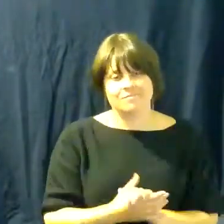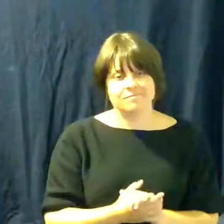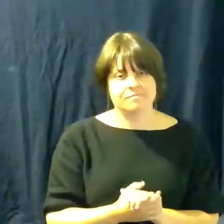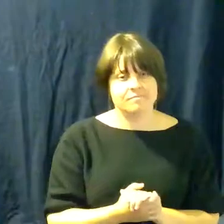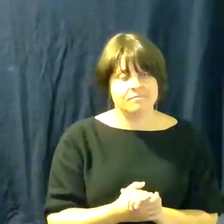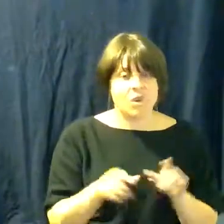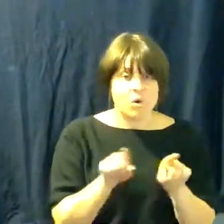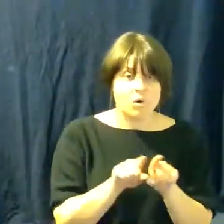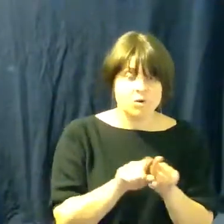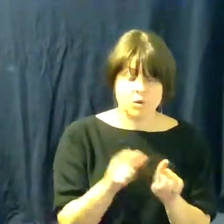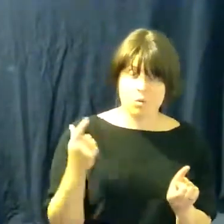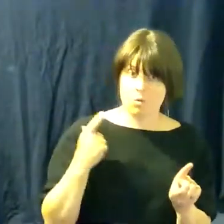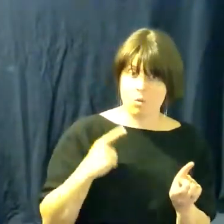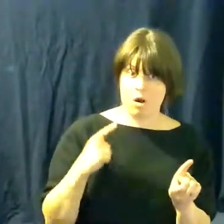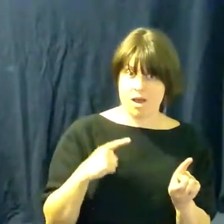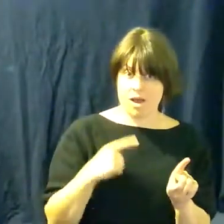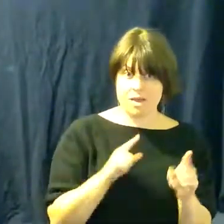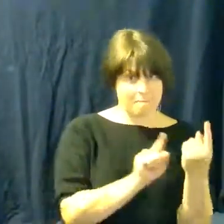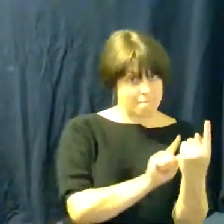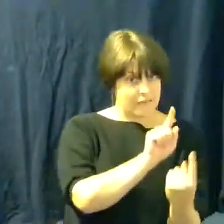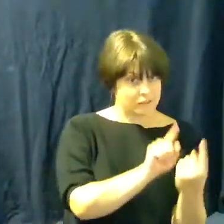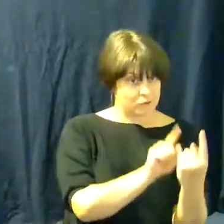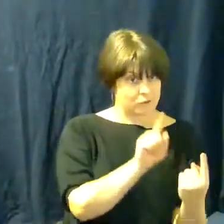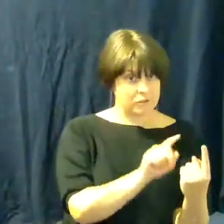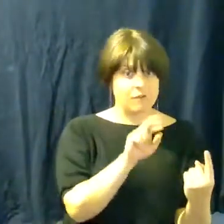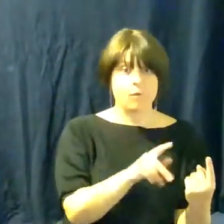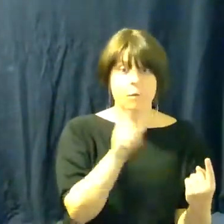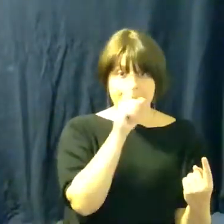a bit of a background to this project, how it came about